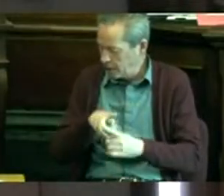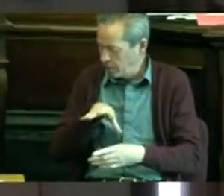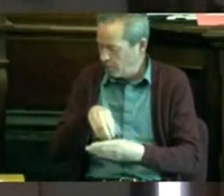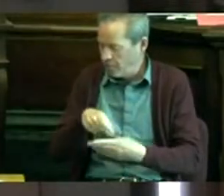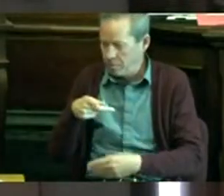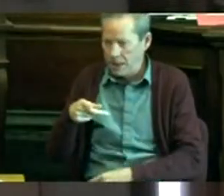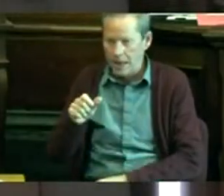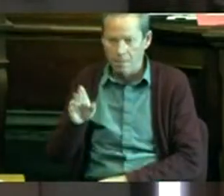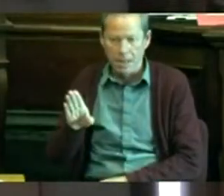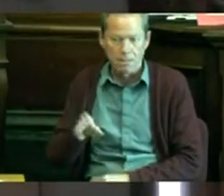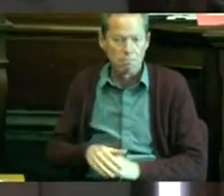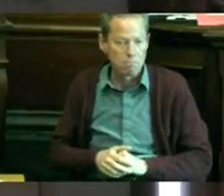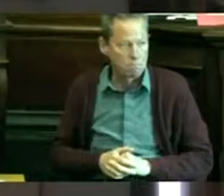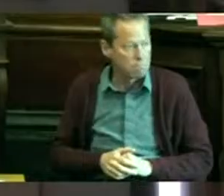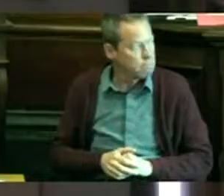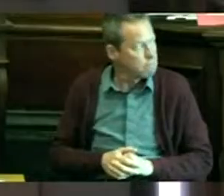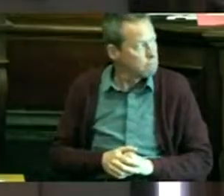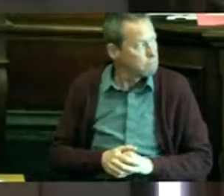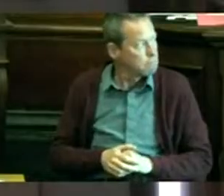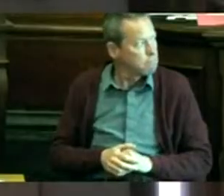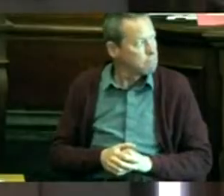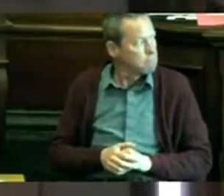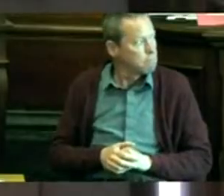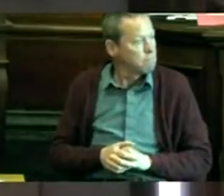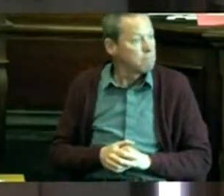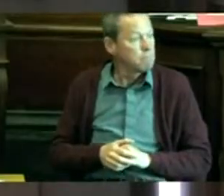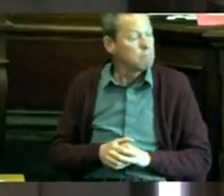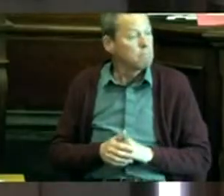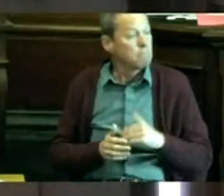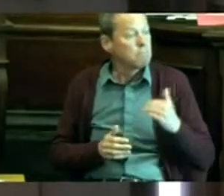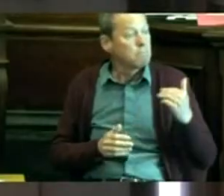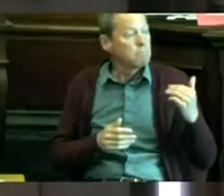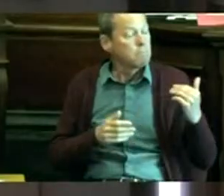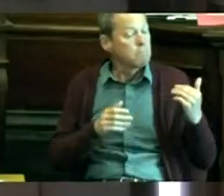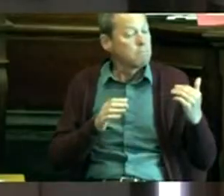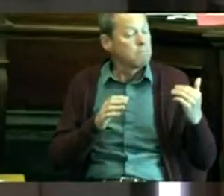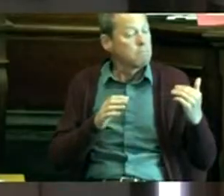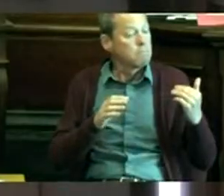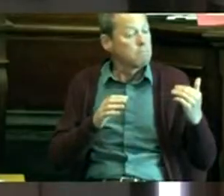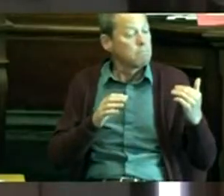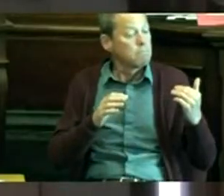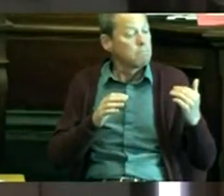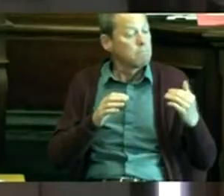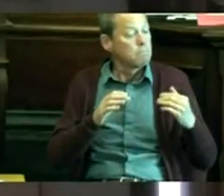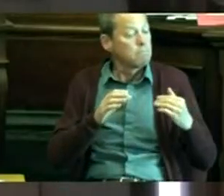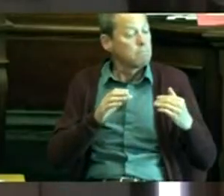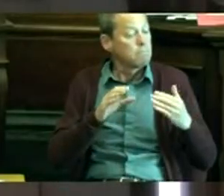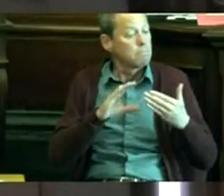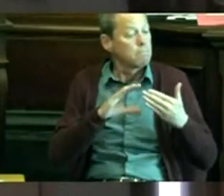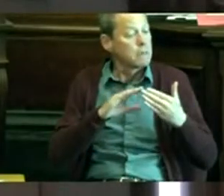agreement for conflict counsel services for litigation involving the Police